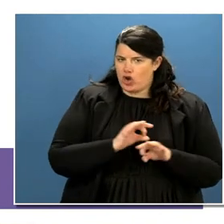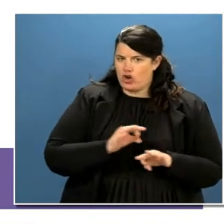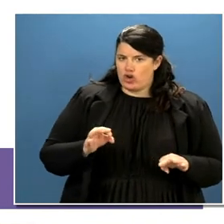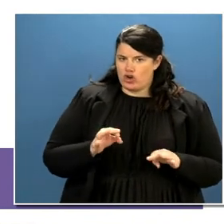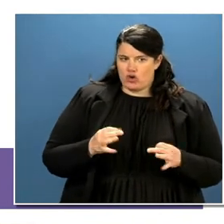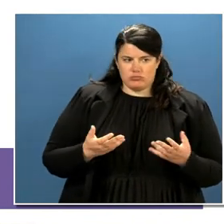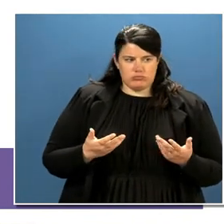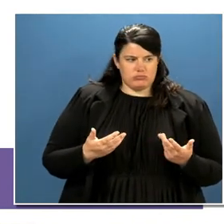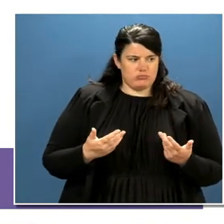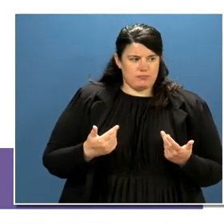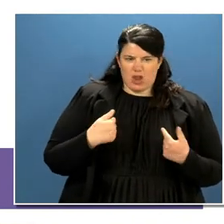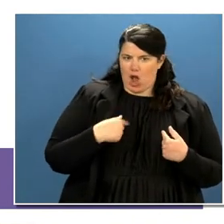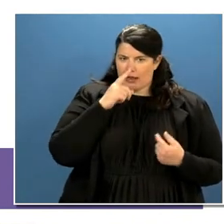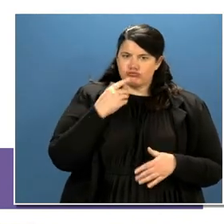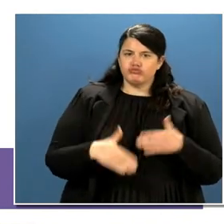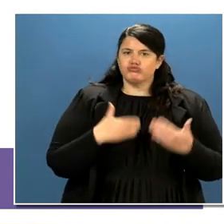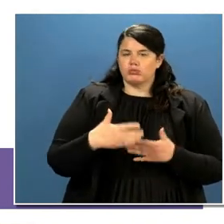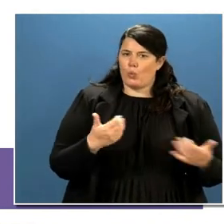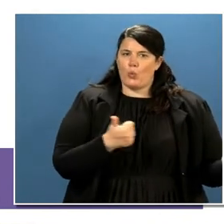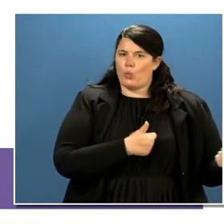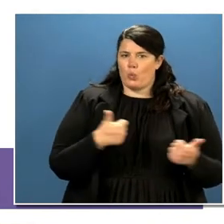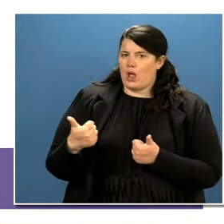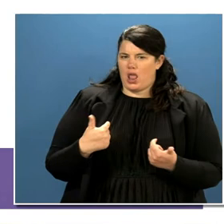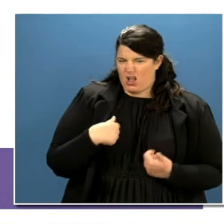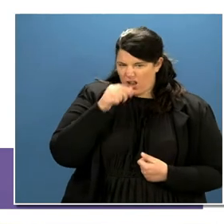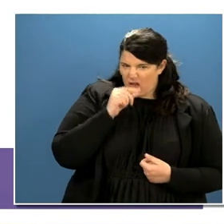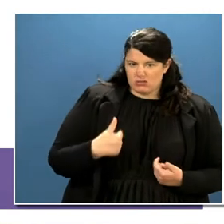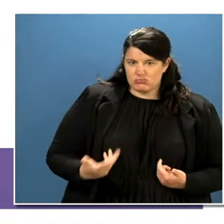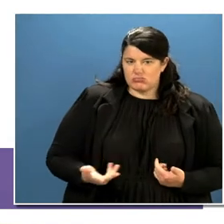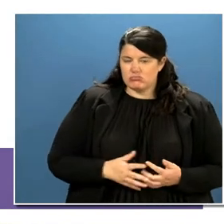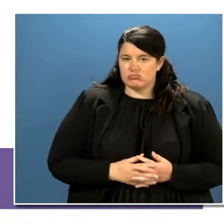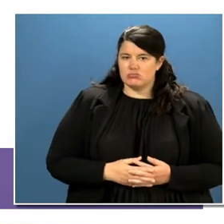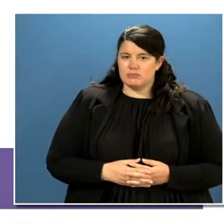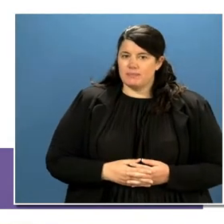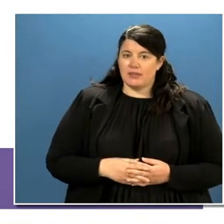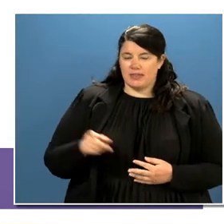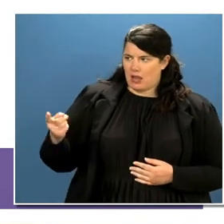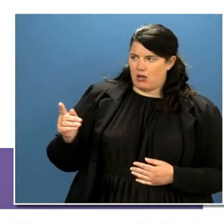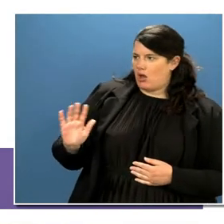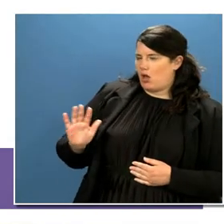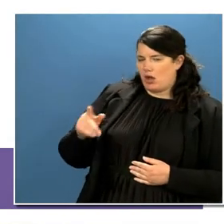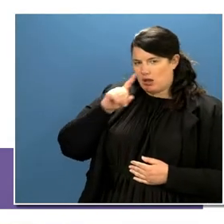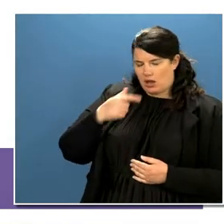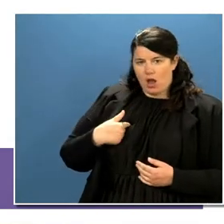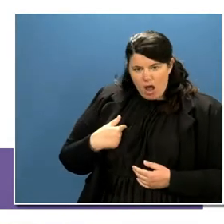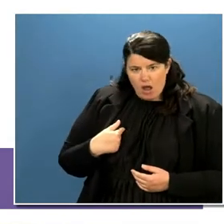I can function well enough to do that, you know? And they thought, "No, you can't, you know", because of that, you know.